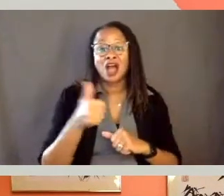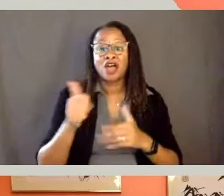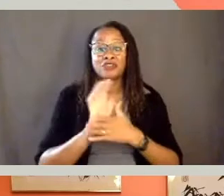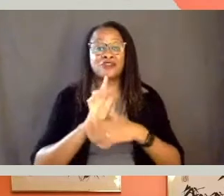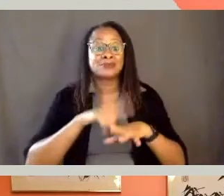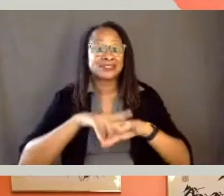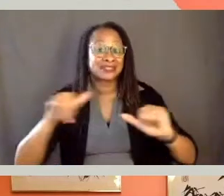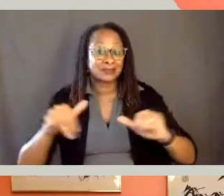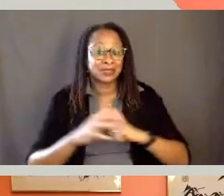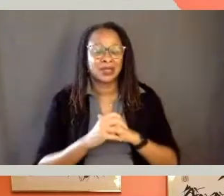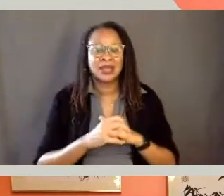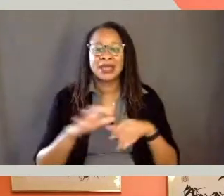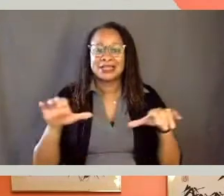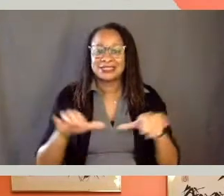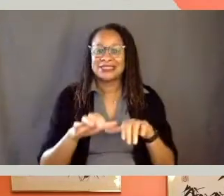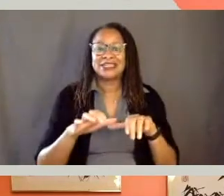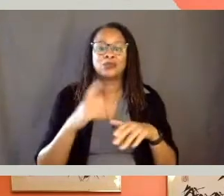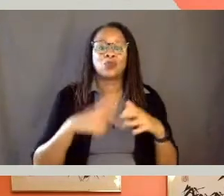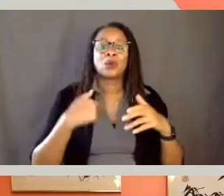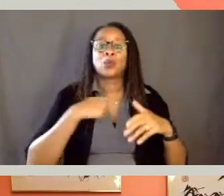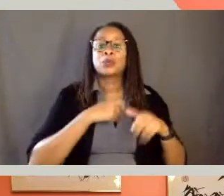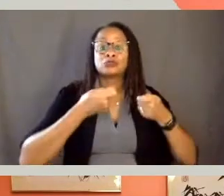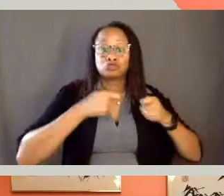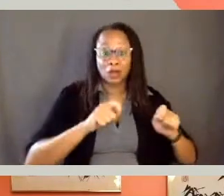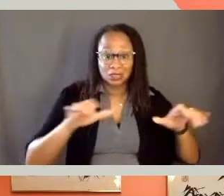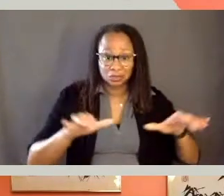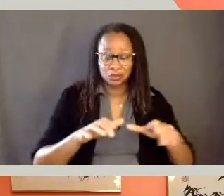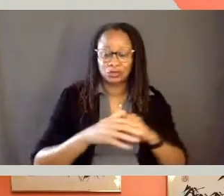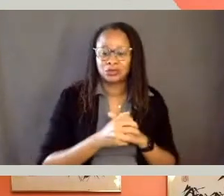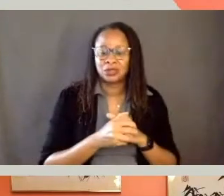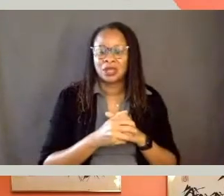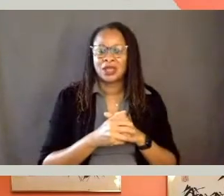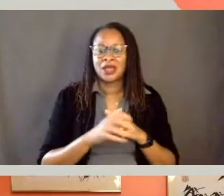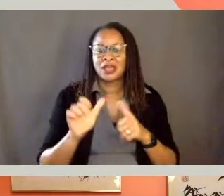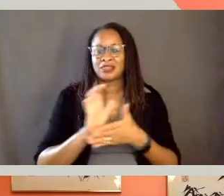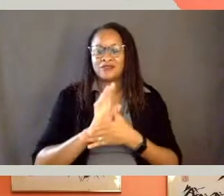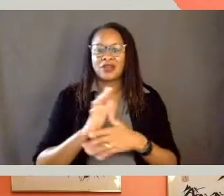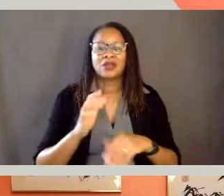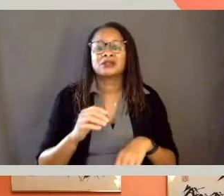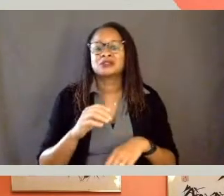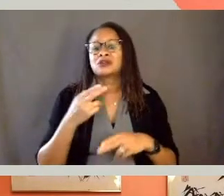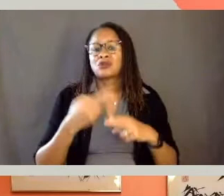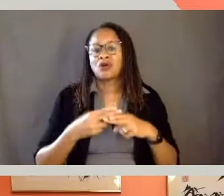did what we're trying to do. There's a film called These Birds Walk